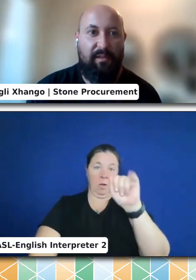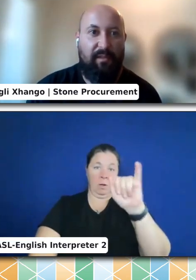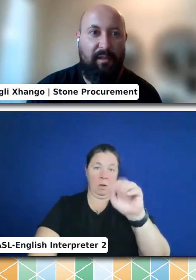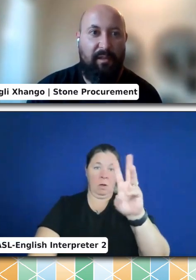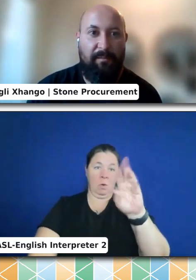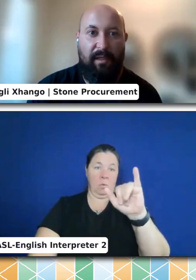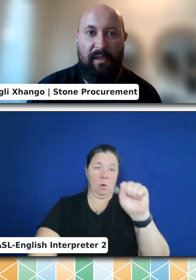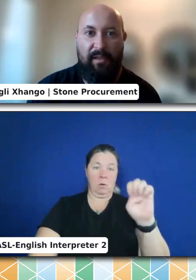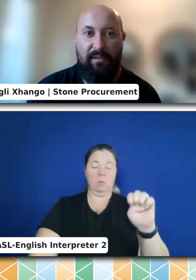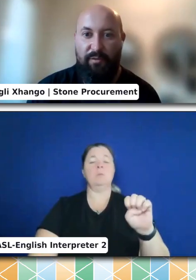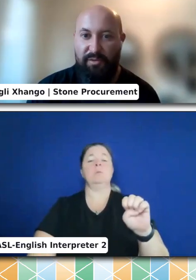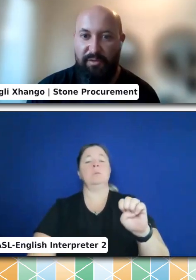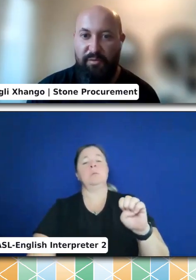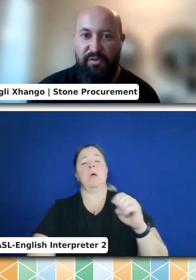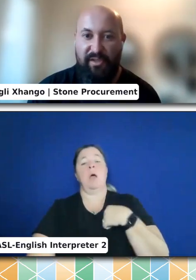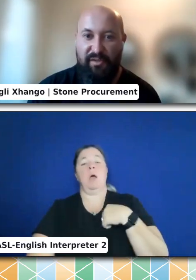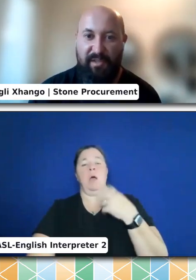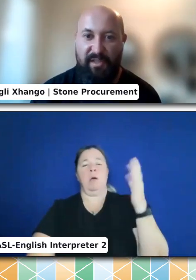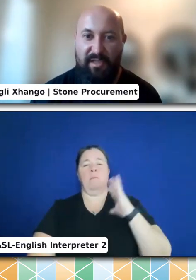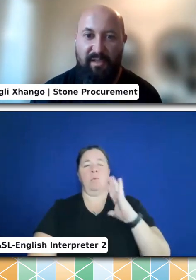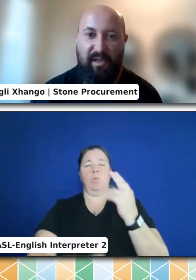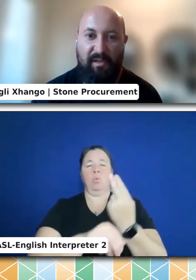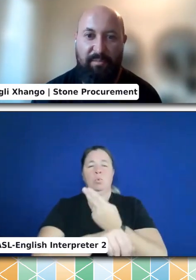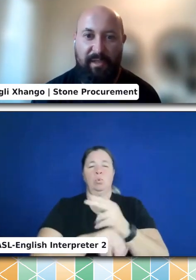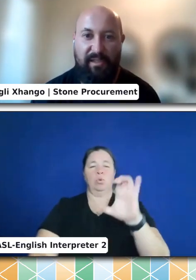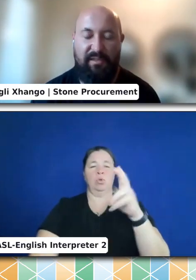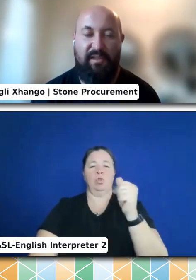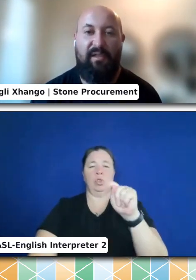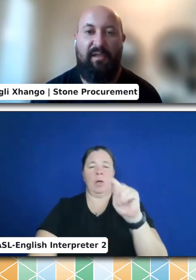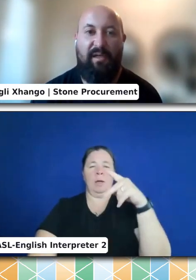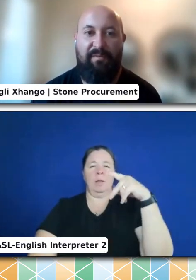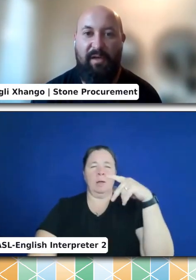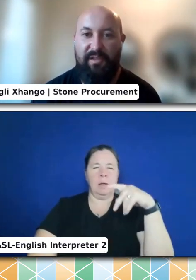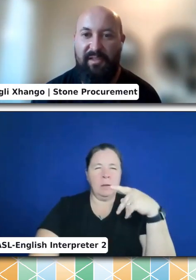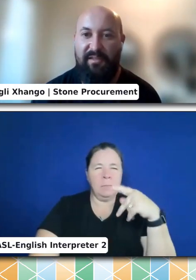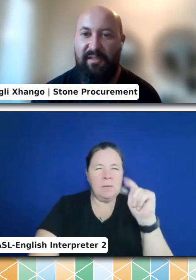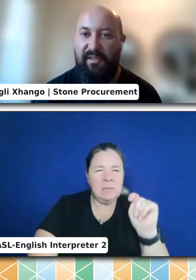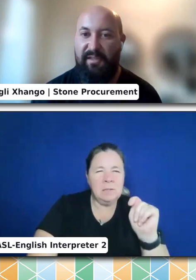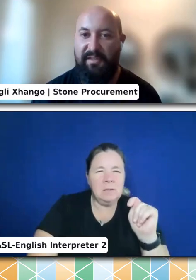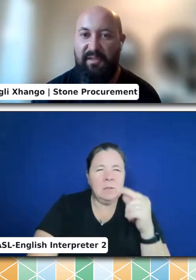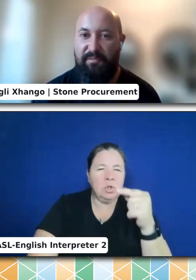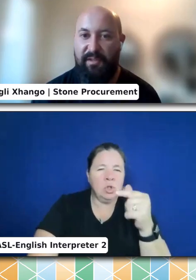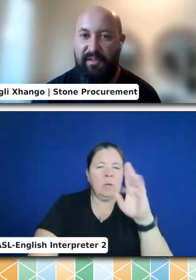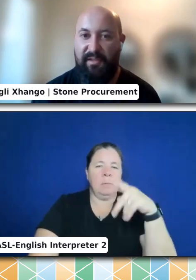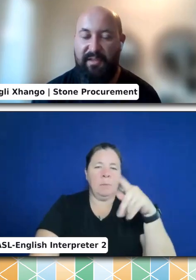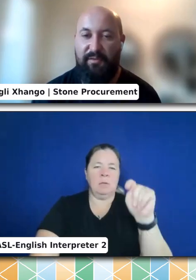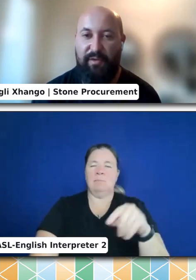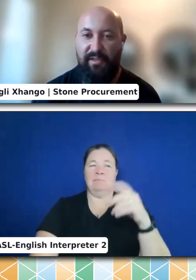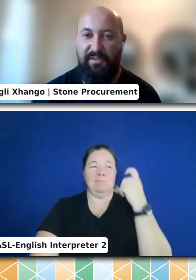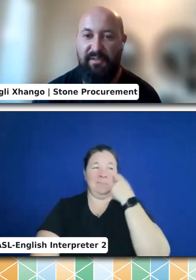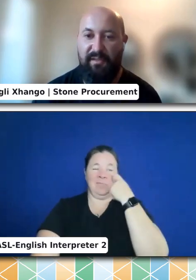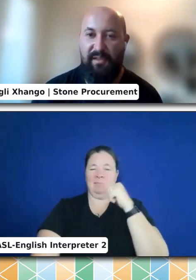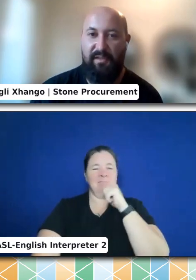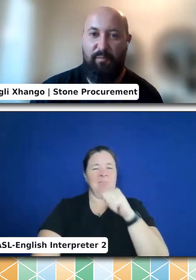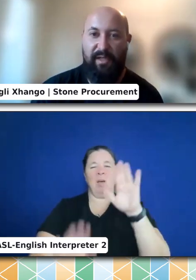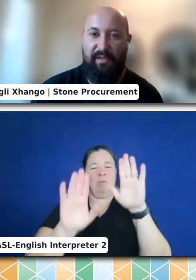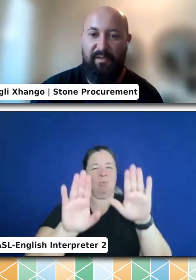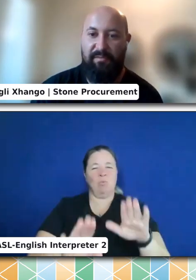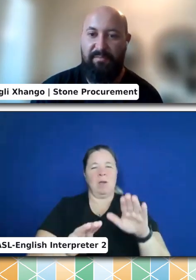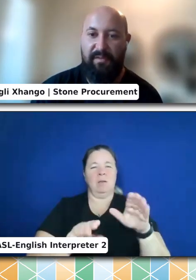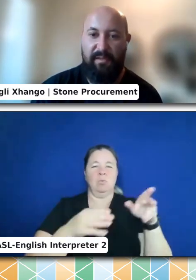I used to use ChatGPT, uh, but… I found that lately it's not really the greatest, uh, way of.